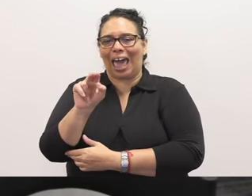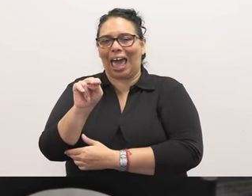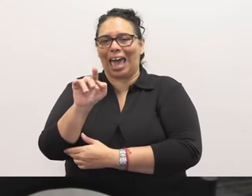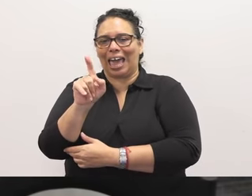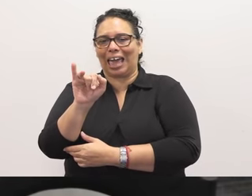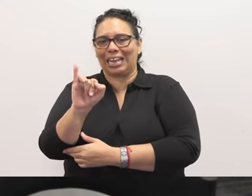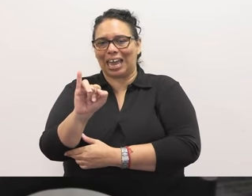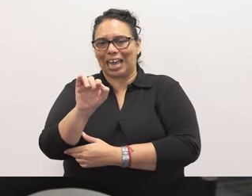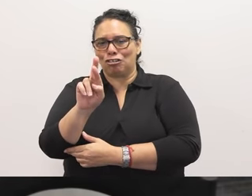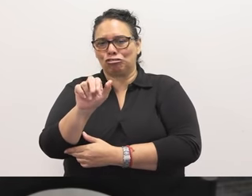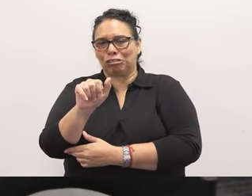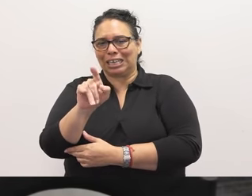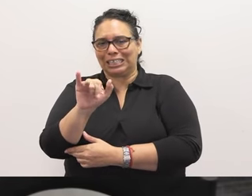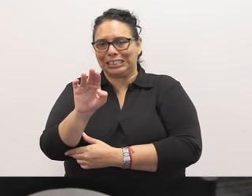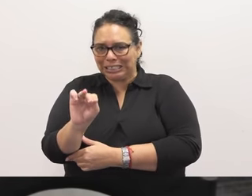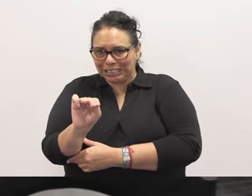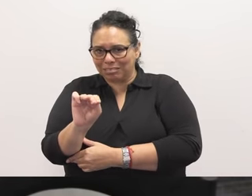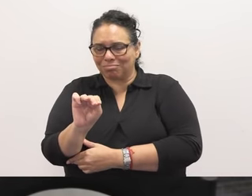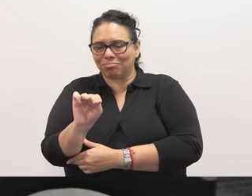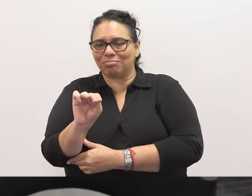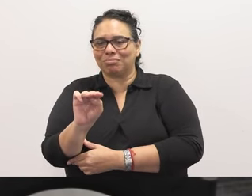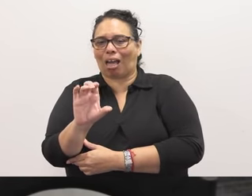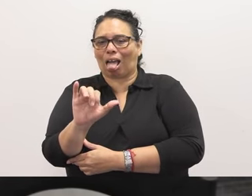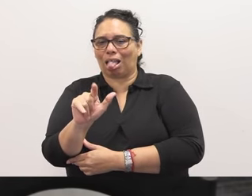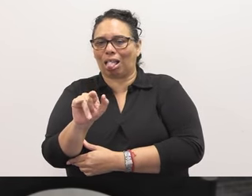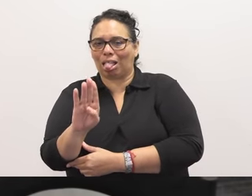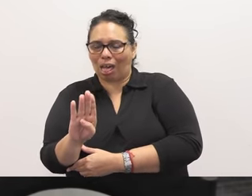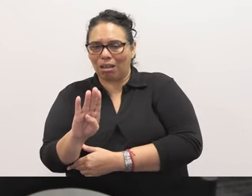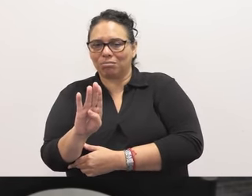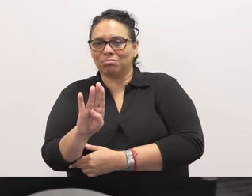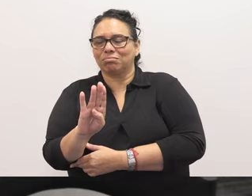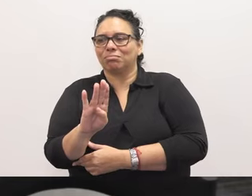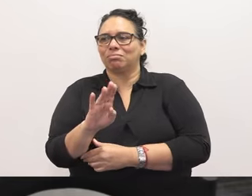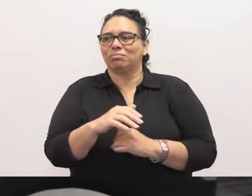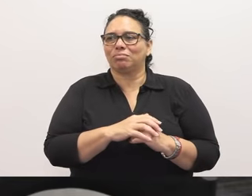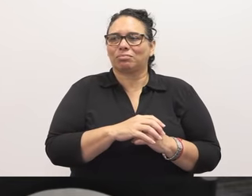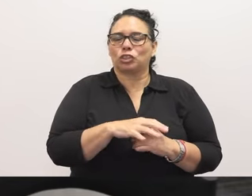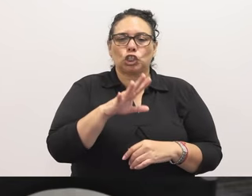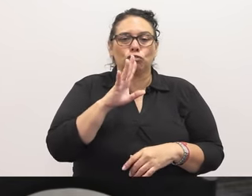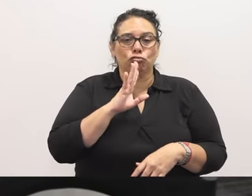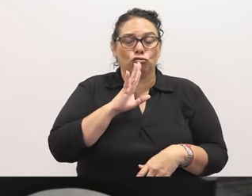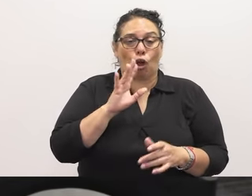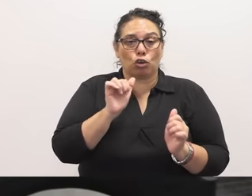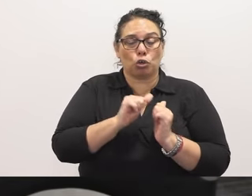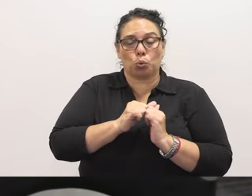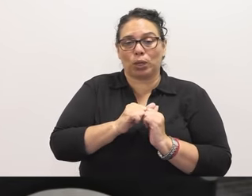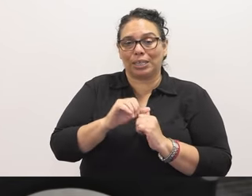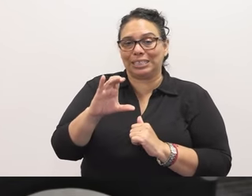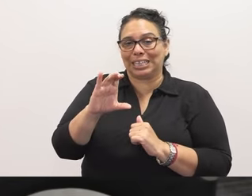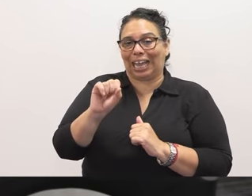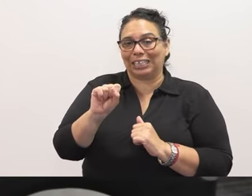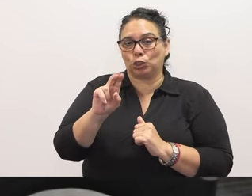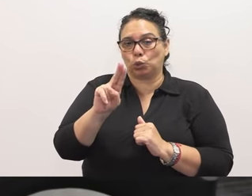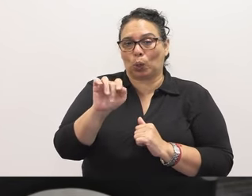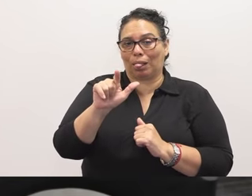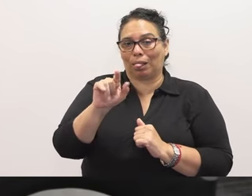to a panel of Long Beach State students and professors, and they did such a phenomenal job